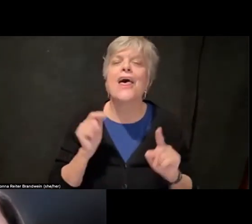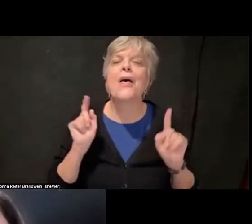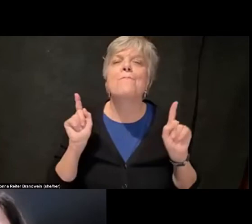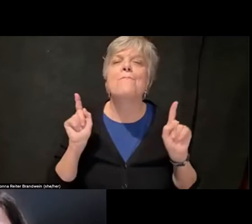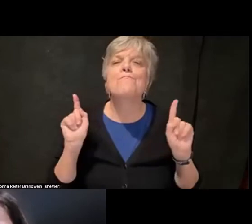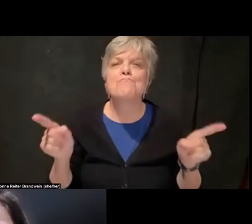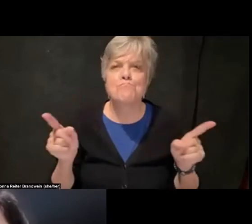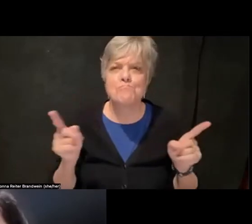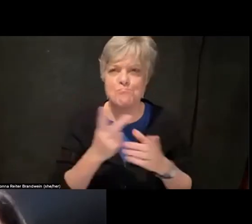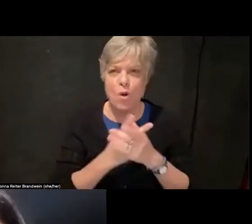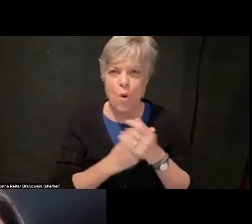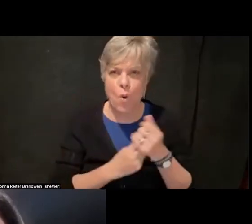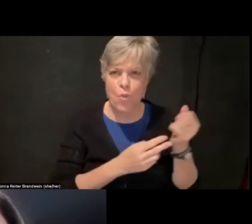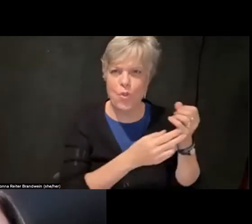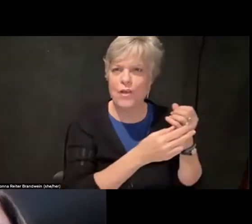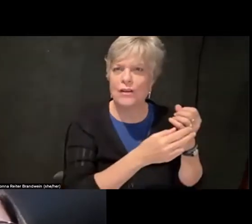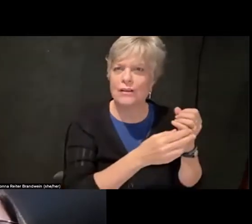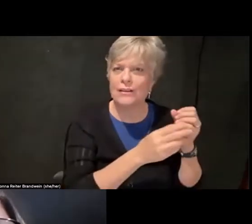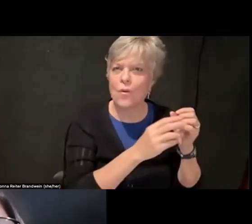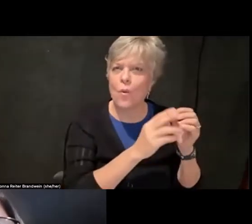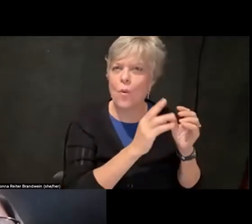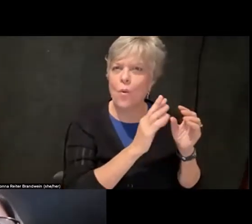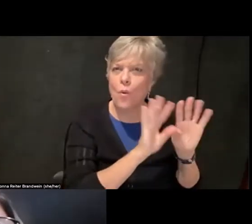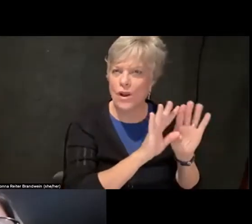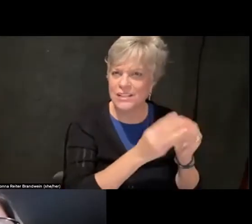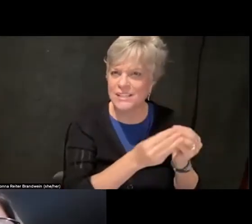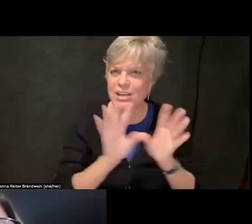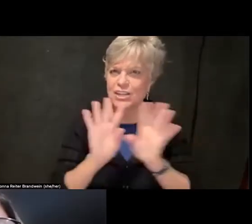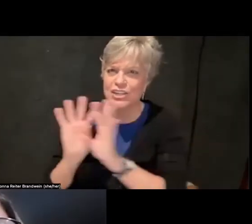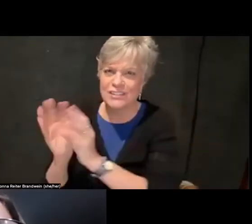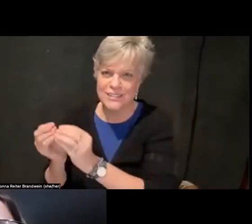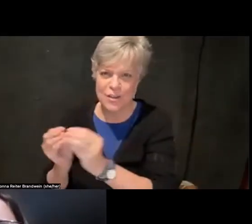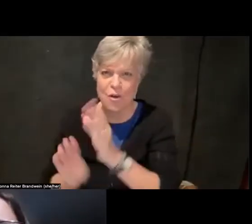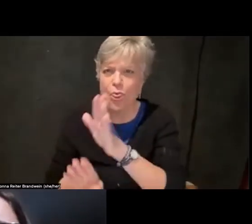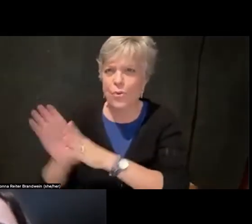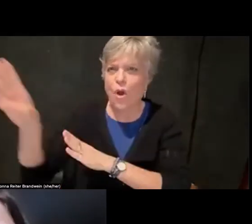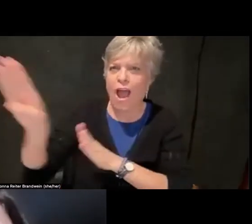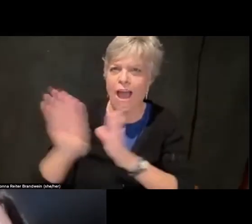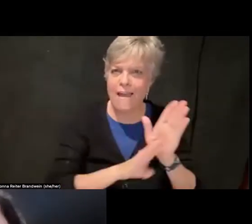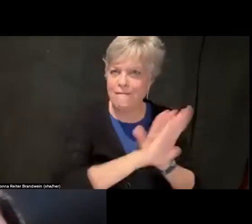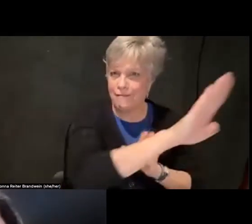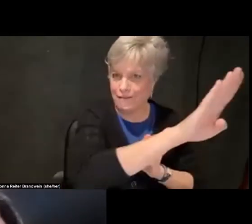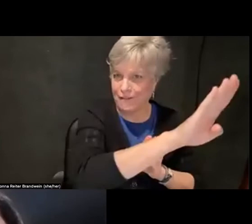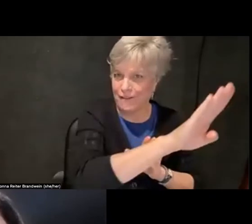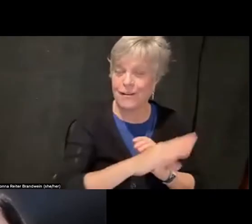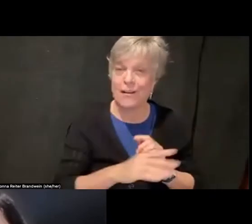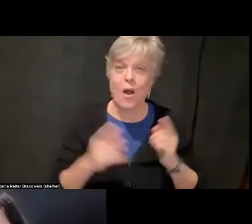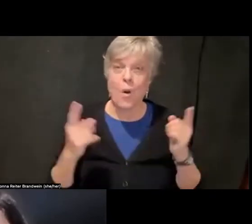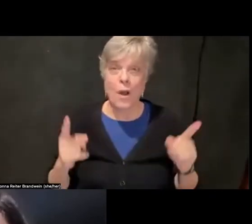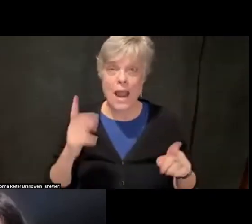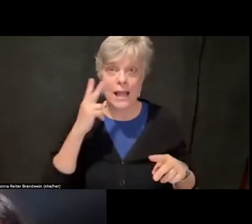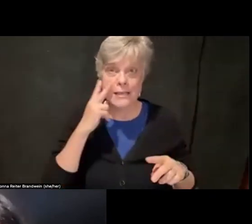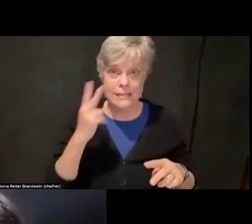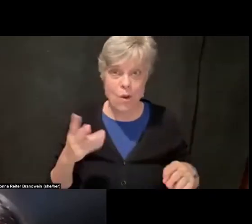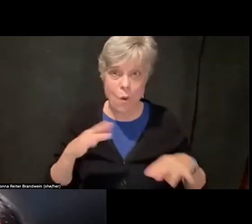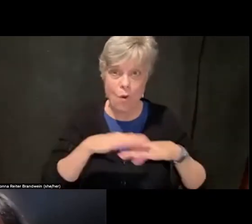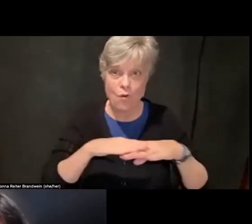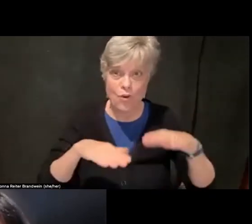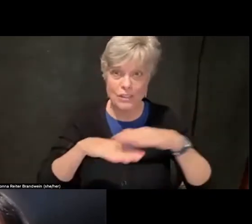And in my opinion, it's when I see more of the overlap is when the disability services office